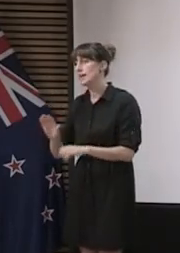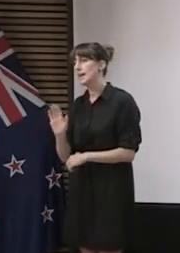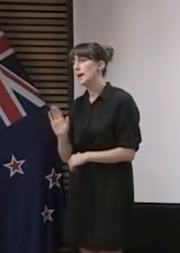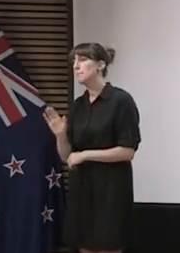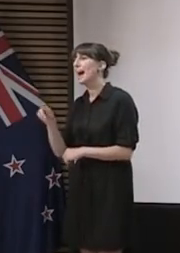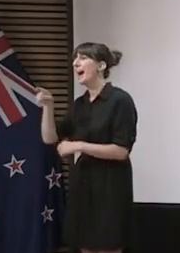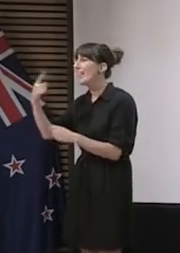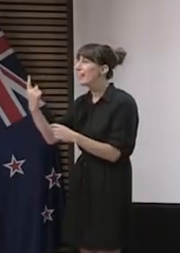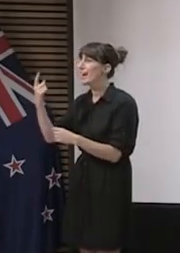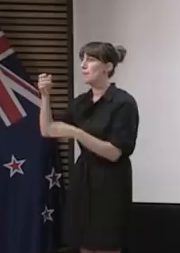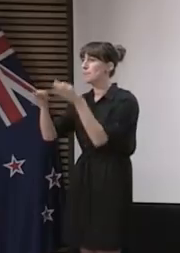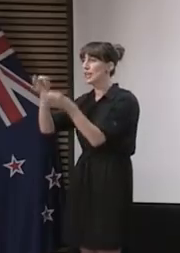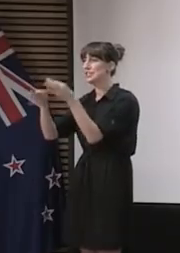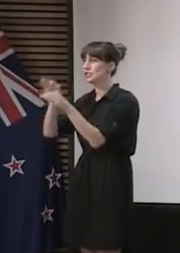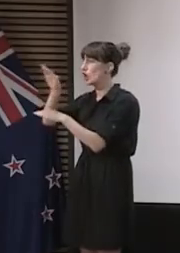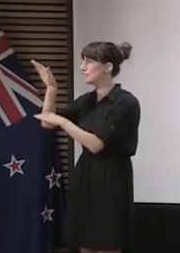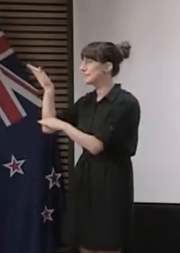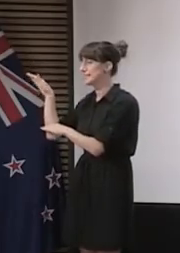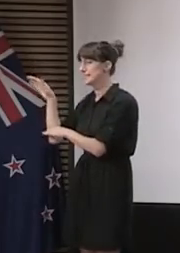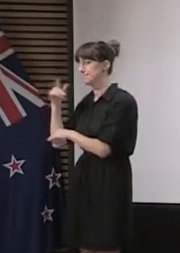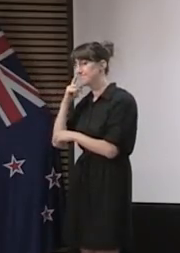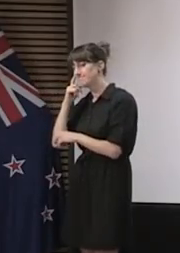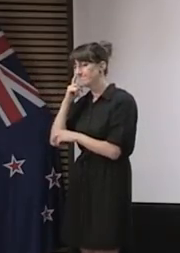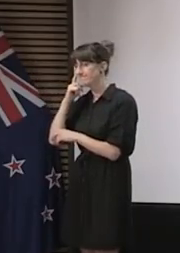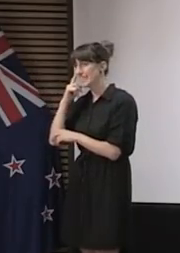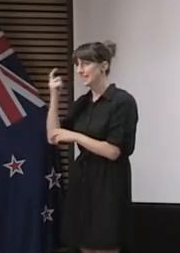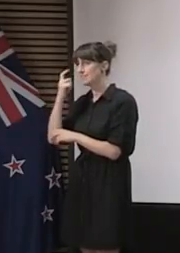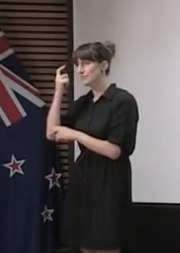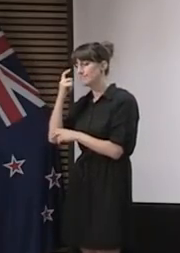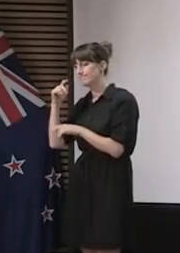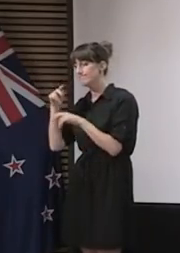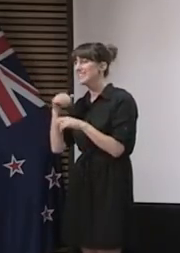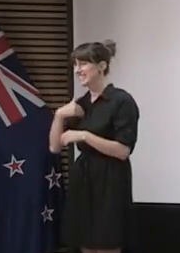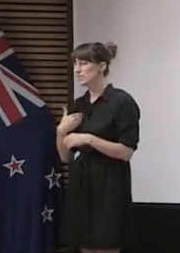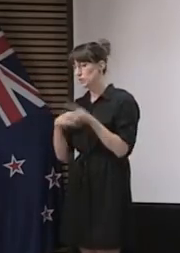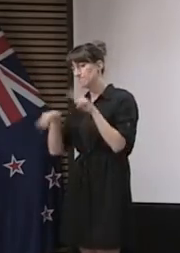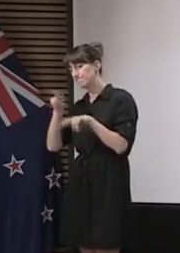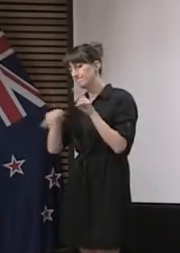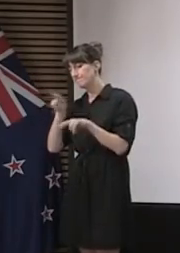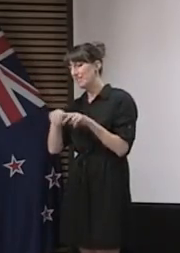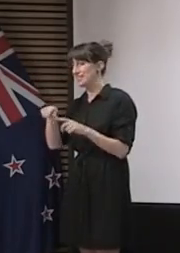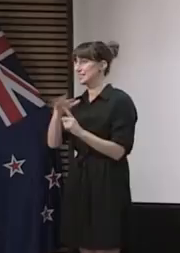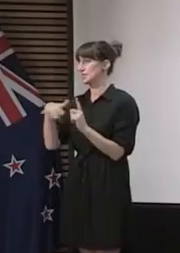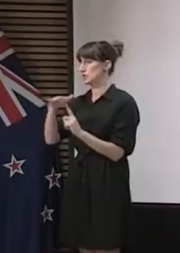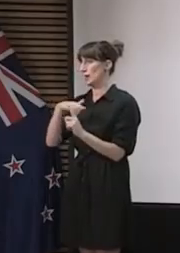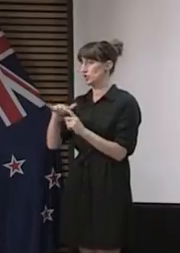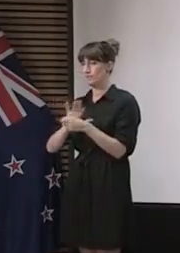this we do need to look atwhat happened and whether ornot there are areas we couldas a global community improveour response.